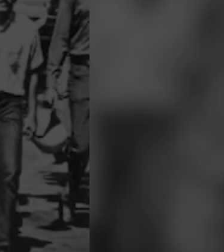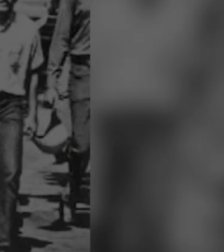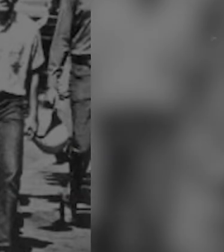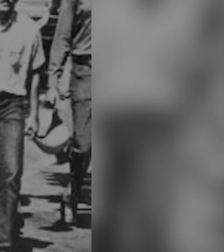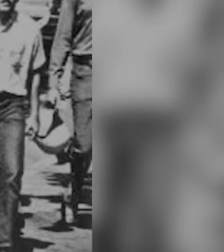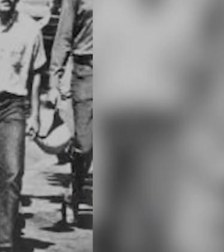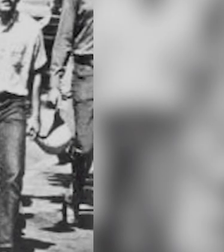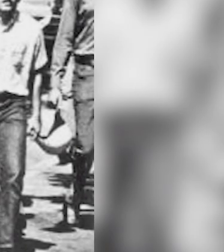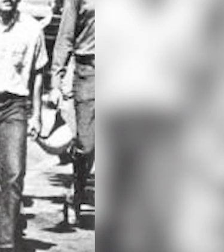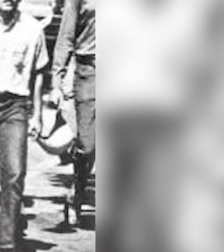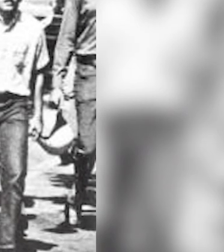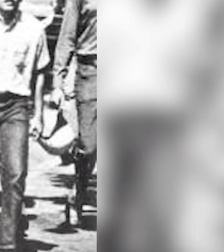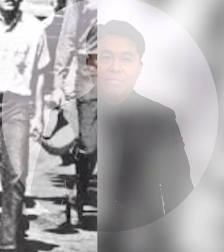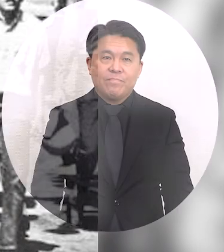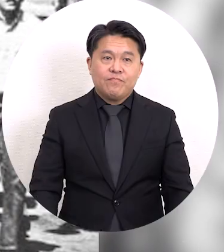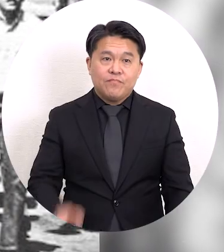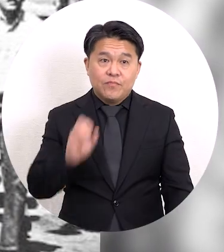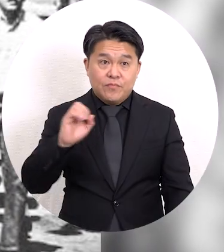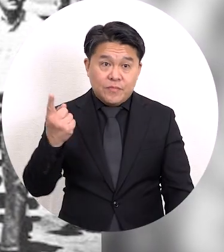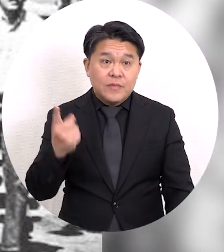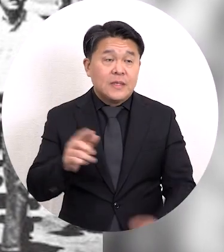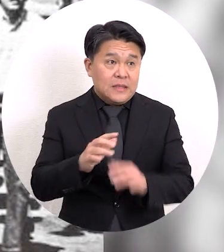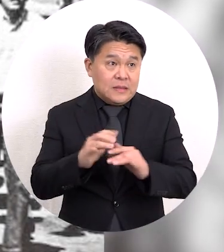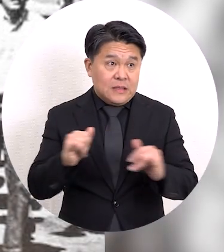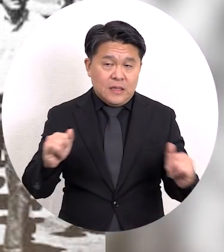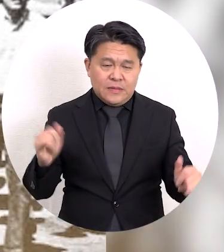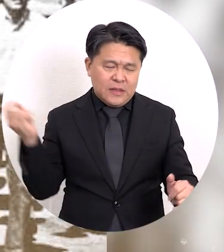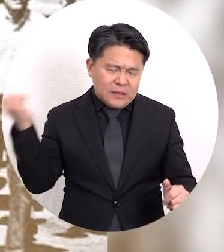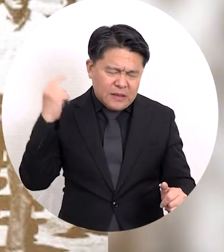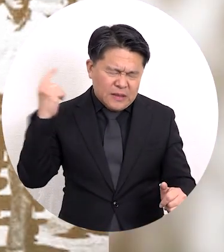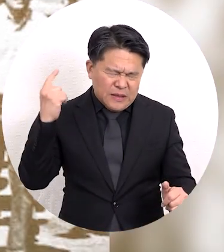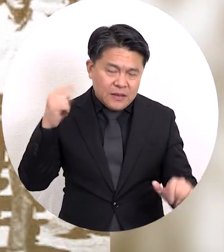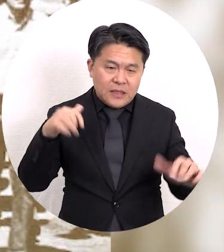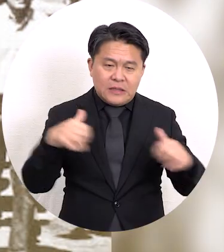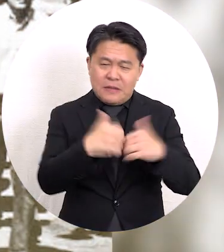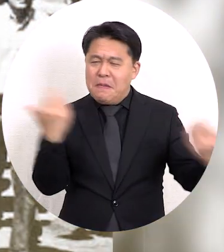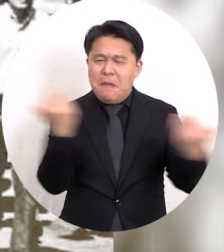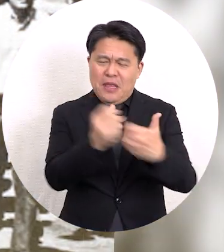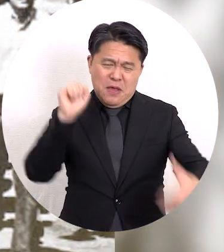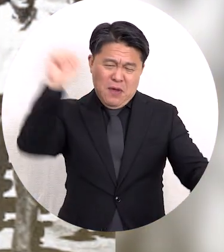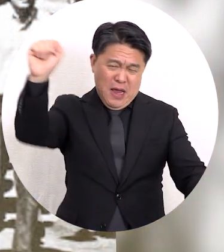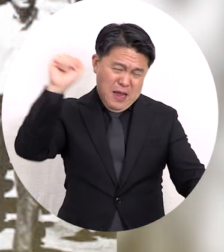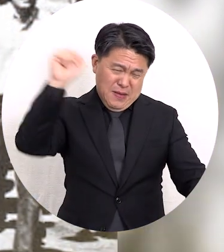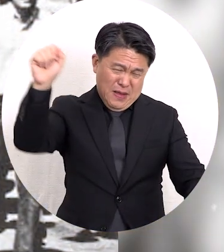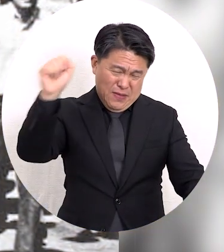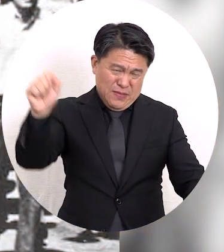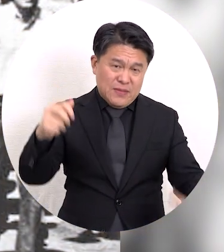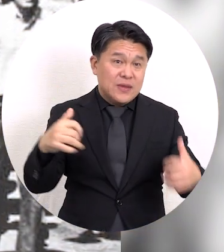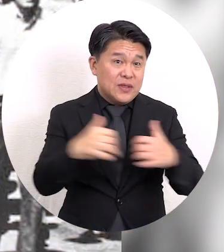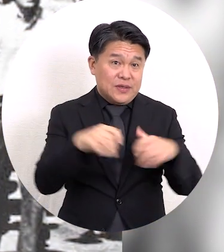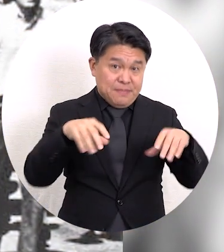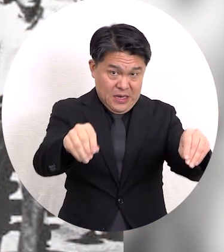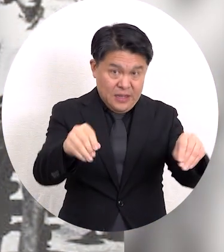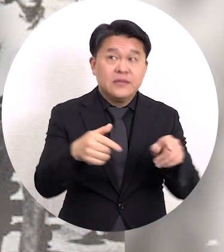This sparked the anti-war movement, and it had a positive impact on society.